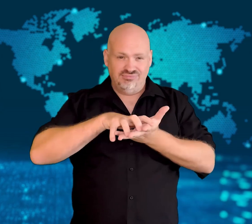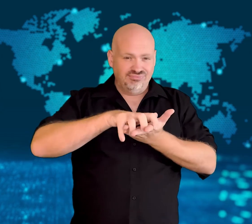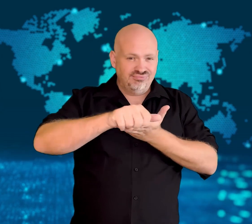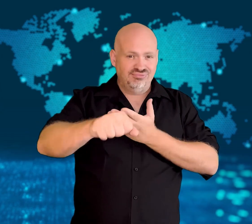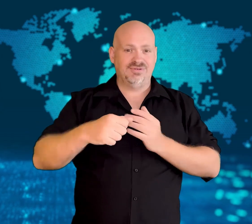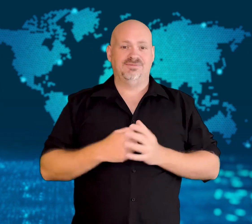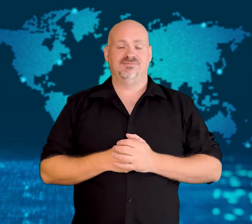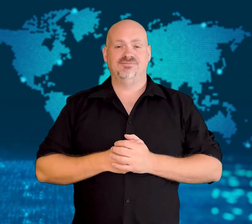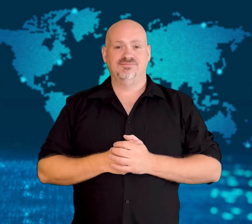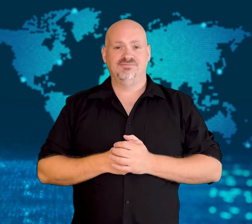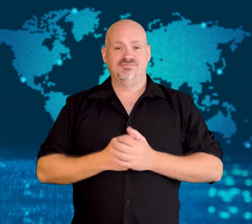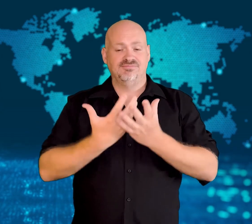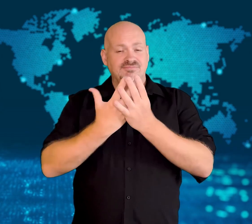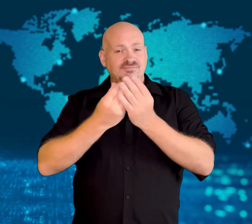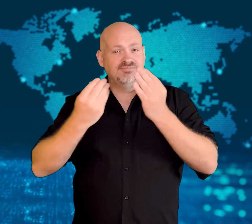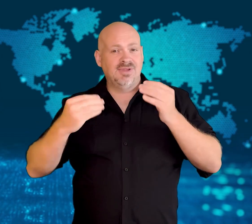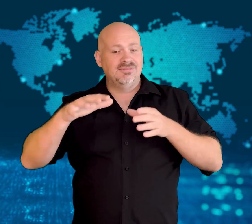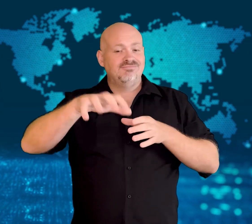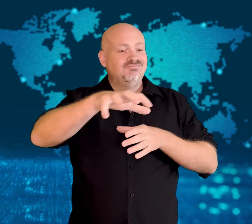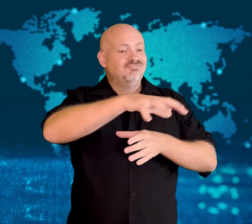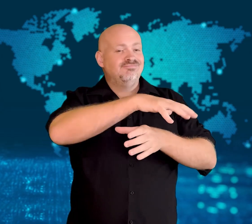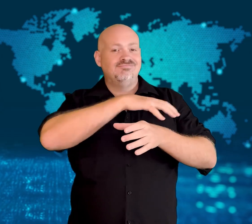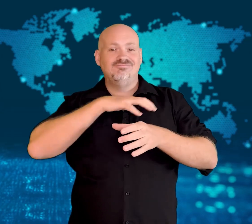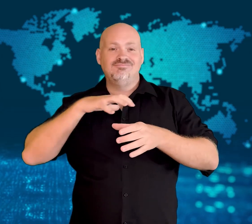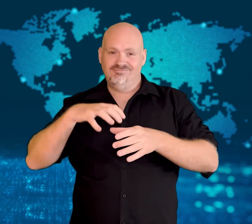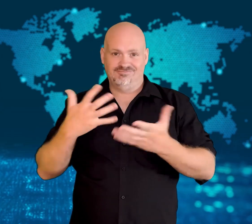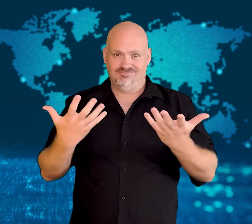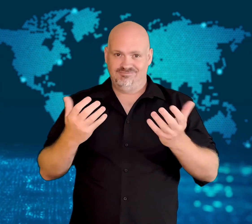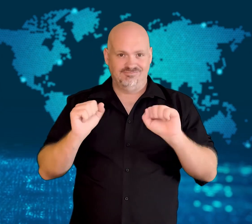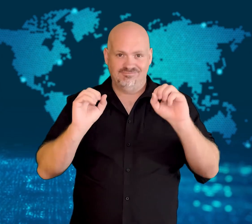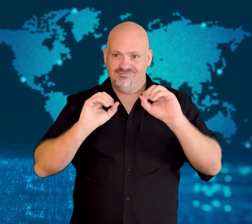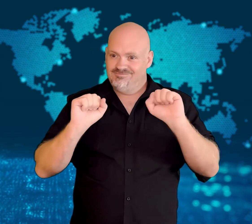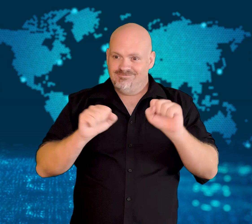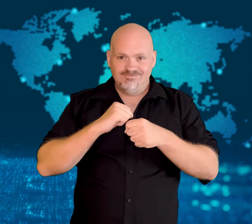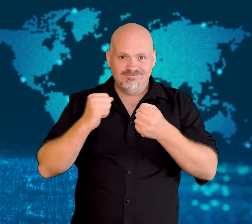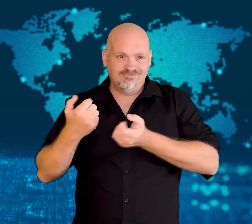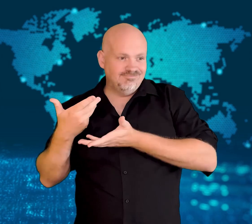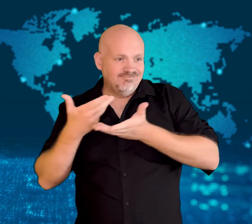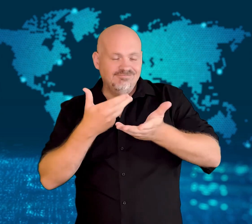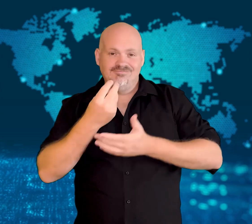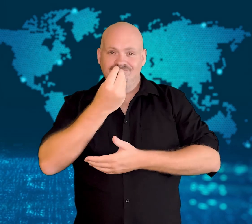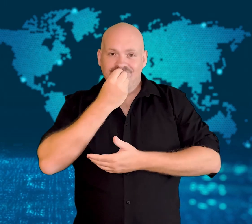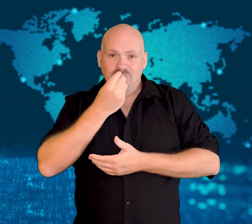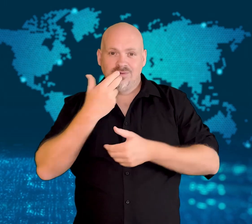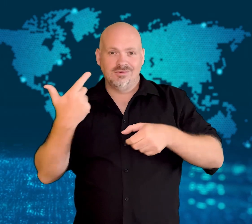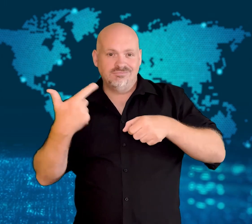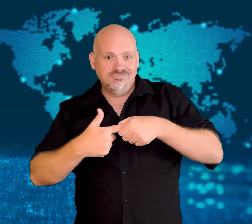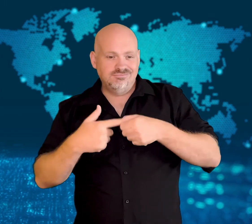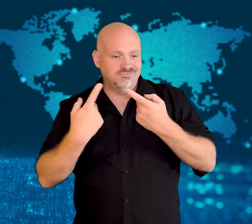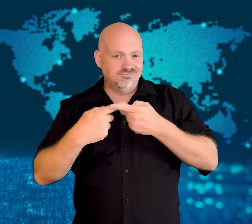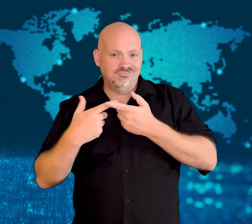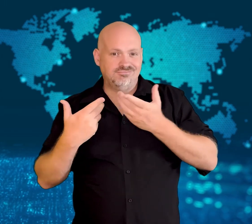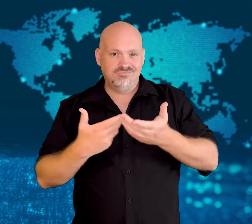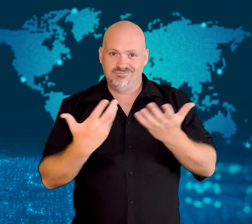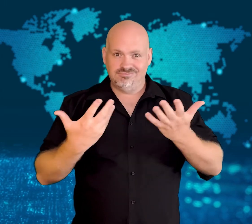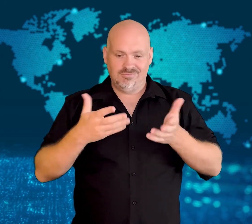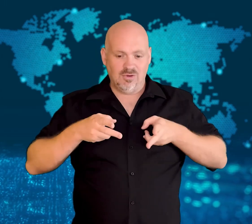Many districts have not been able to receive supplies because they have